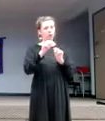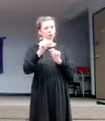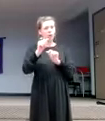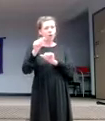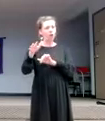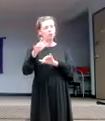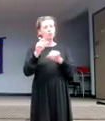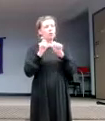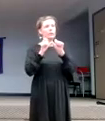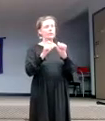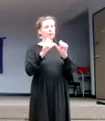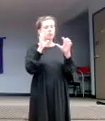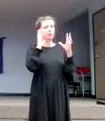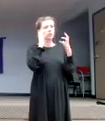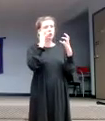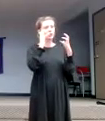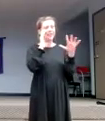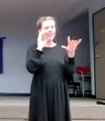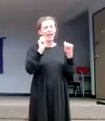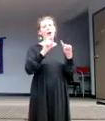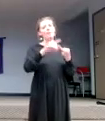so it won't make all your neighbors too angry. But it'll definitely let you know that there